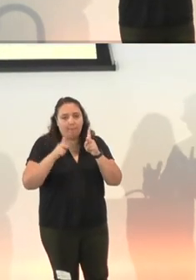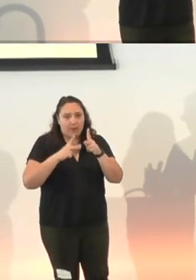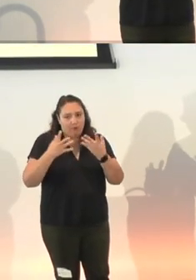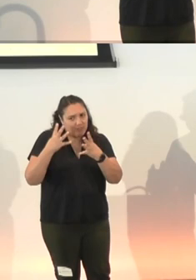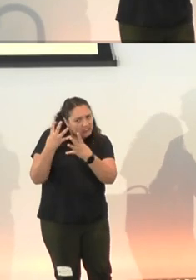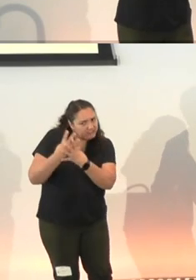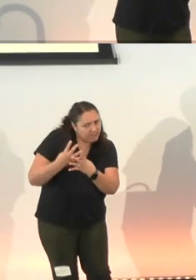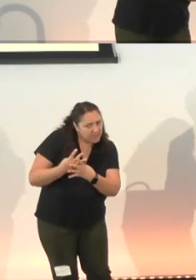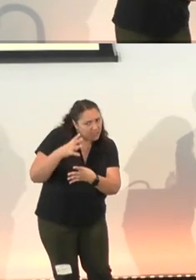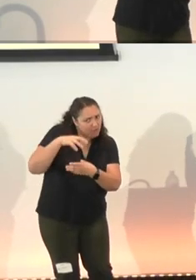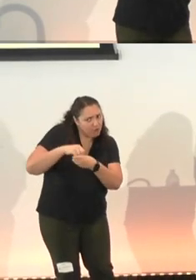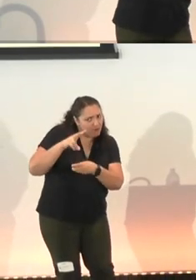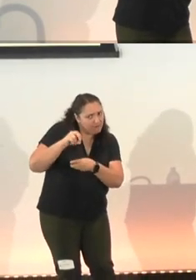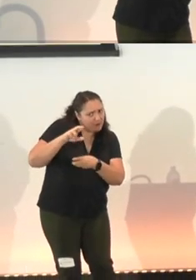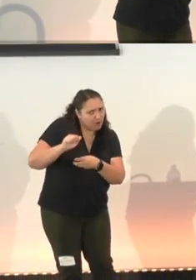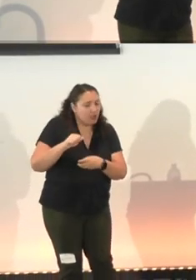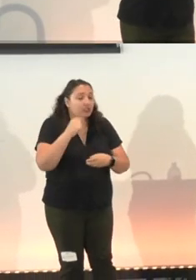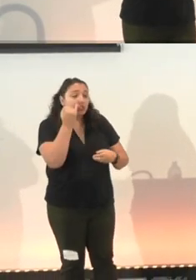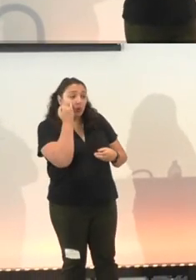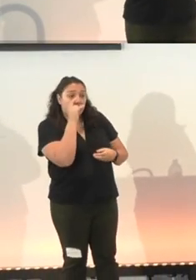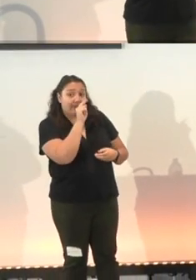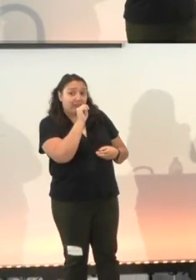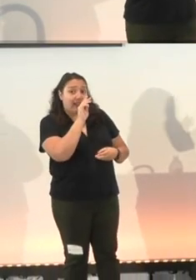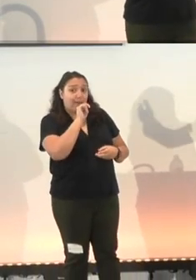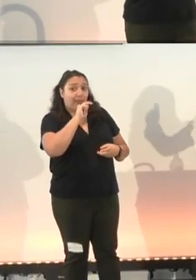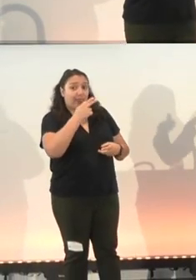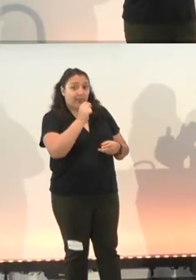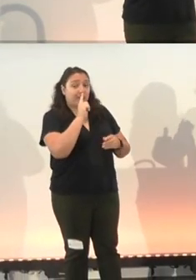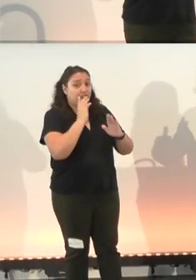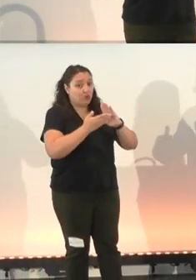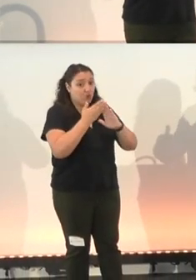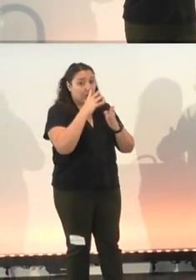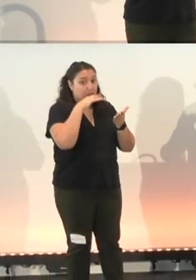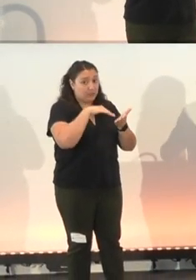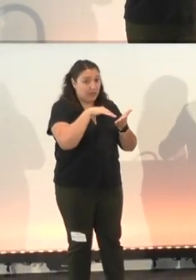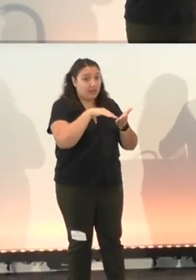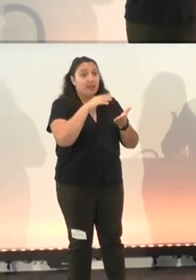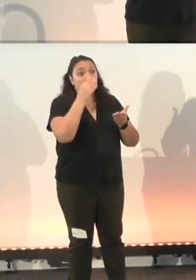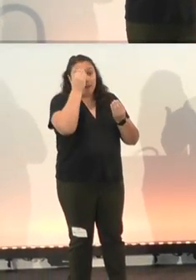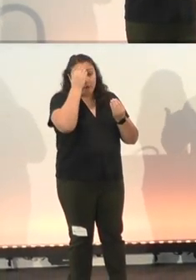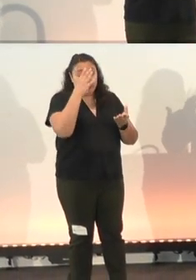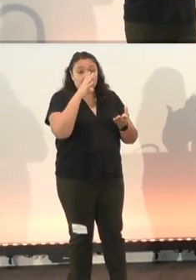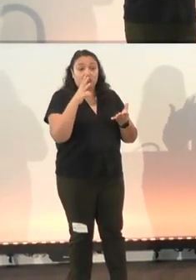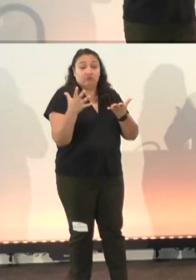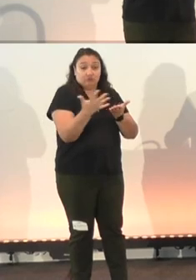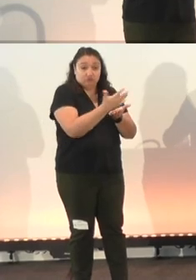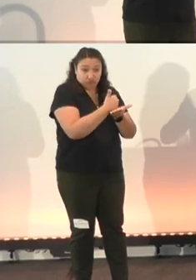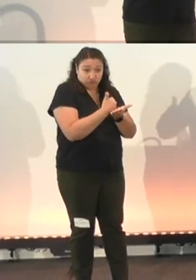part of VERA so when Tabitha runs her study, the data gets collected and our plan is there